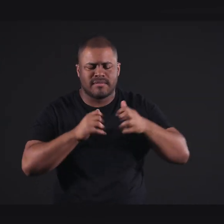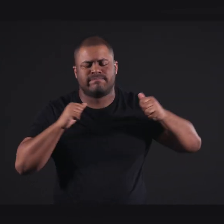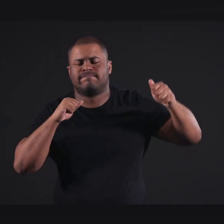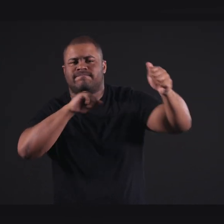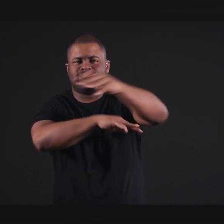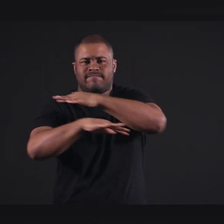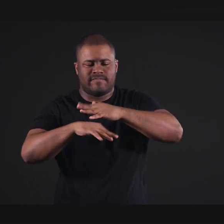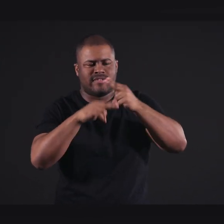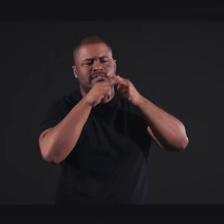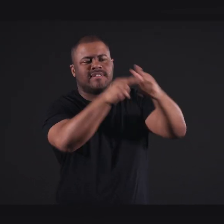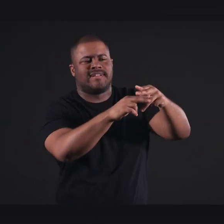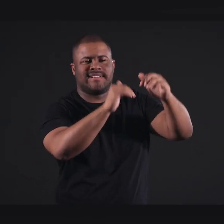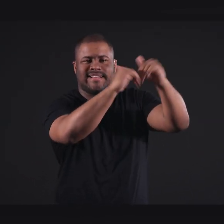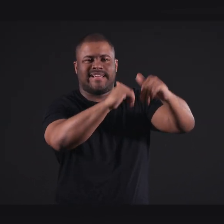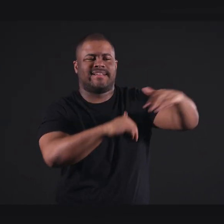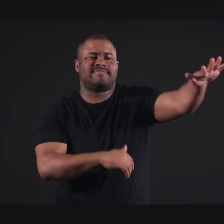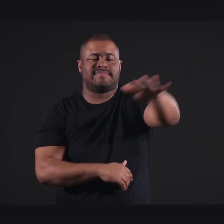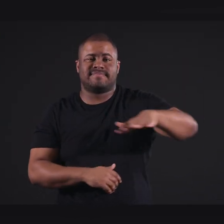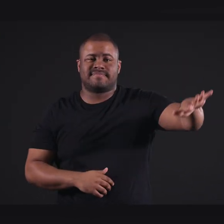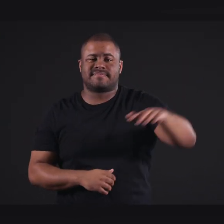bless the earth and dwell with him in a land called Canaan.